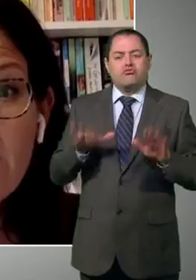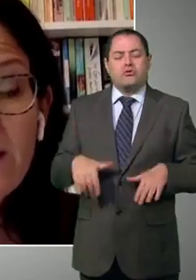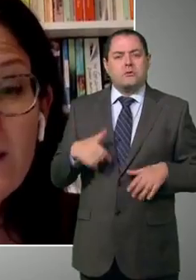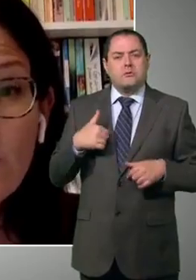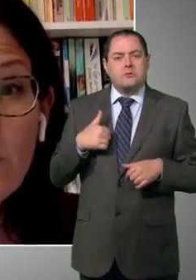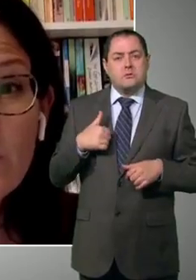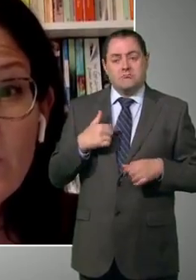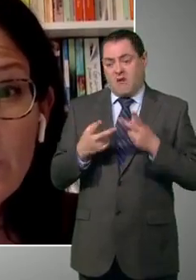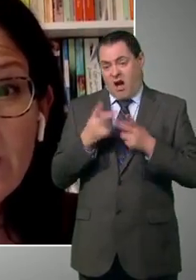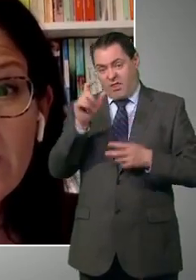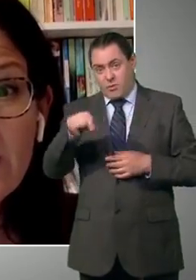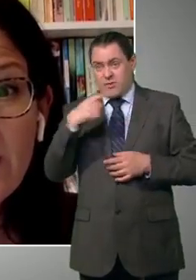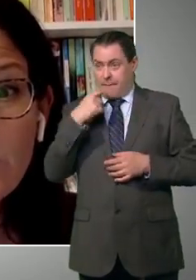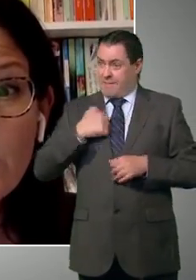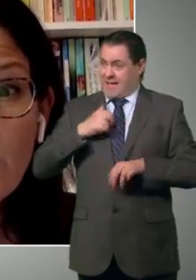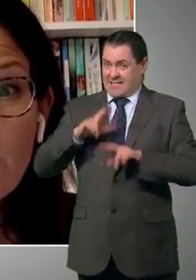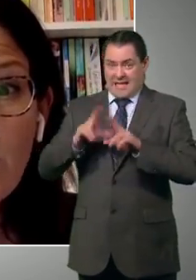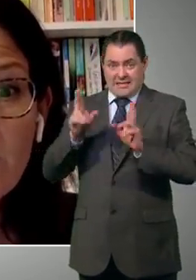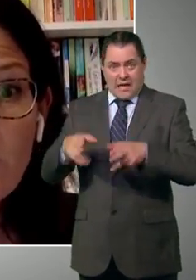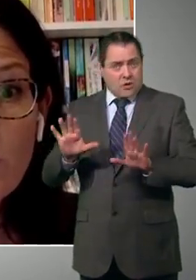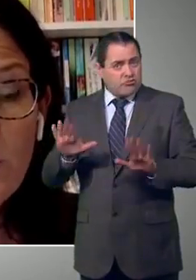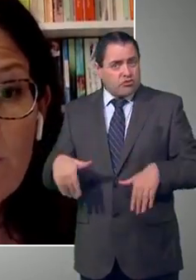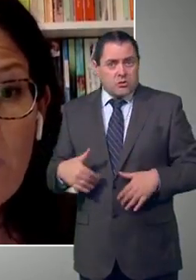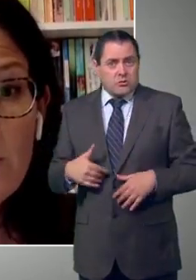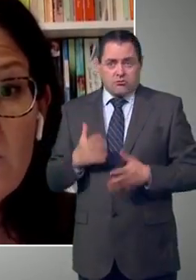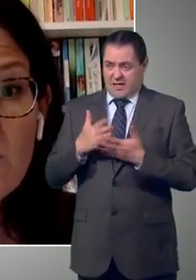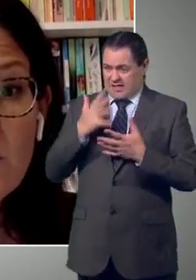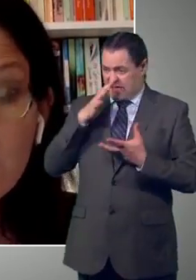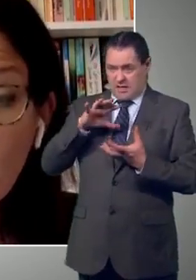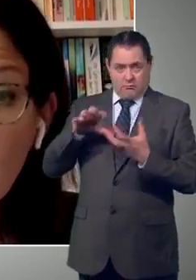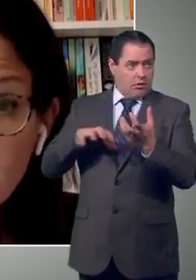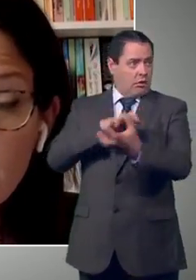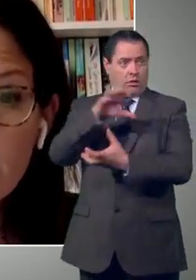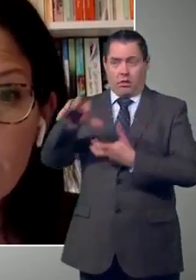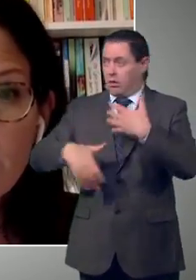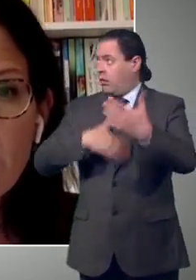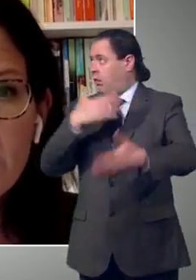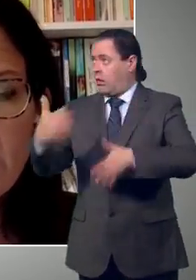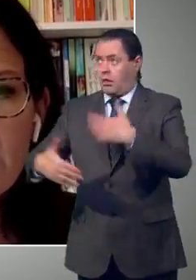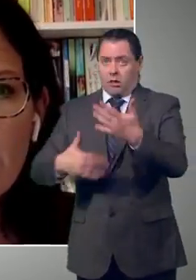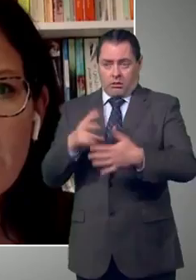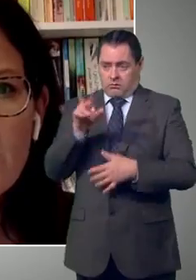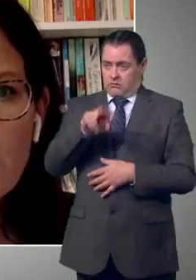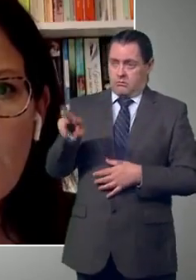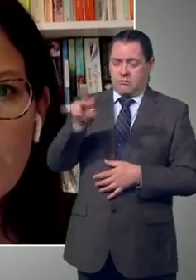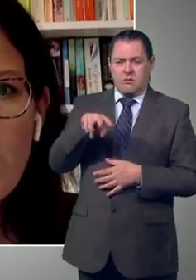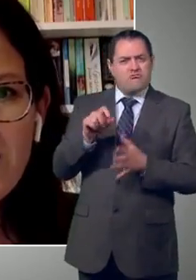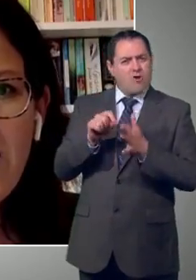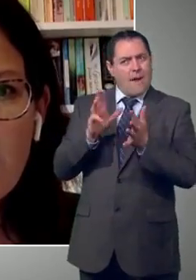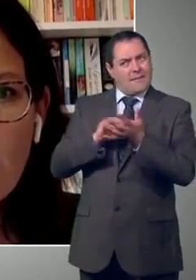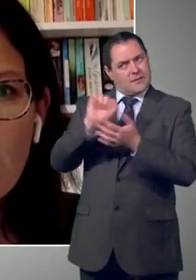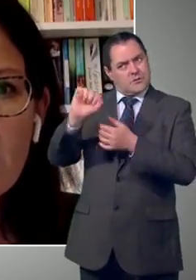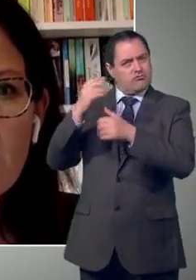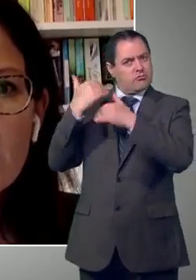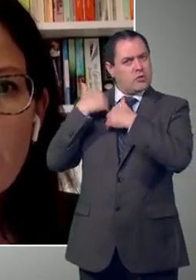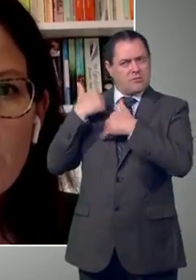was absolute chaos. He didn't know what they were doing as we all know the buck stops with our prime minister. He's got